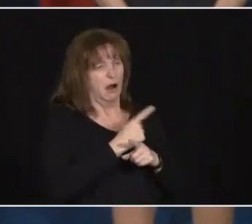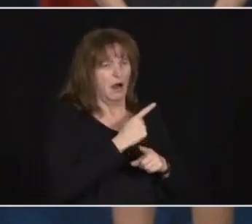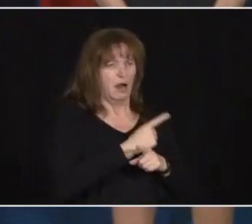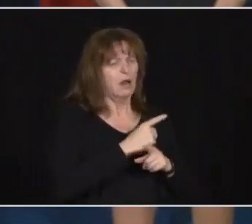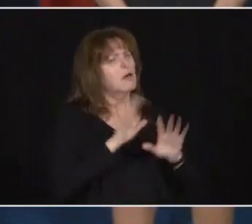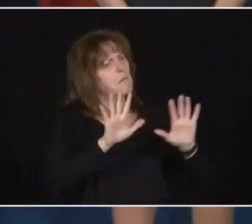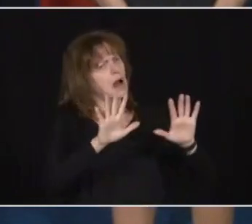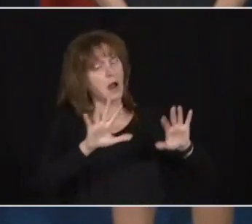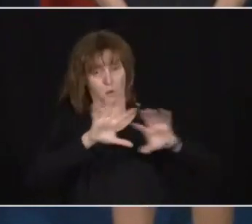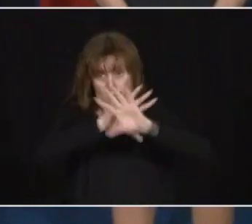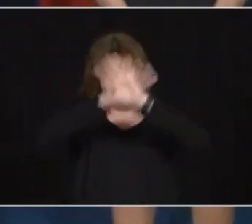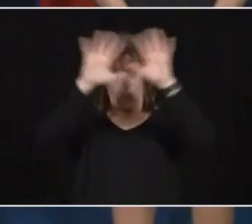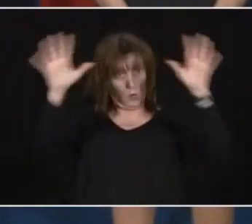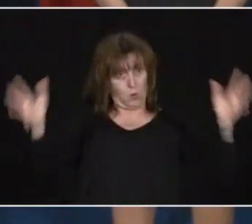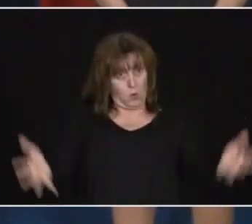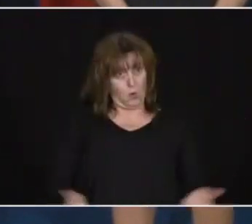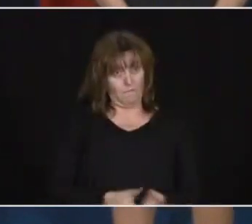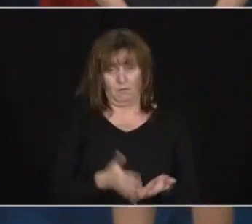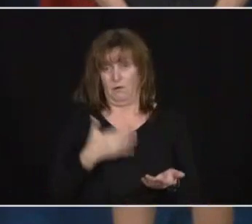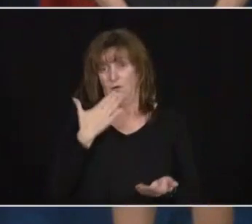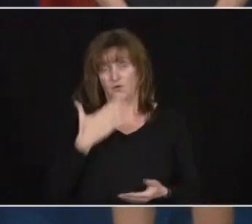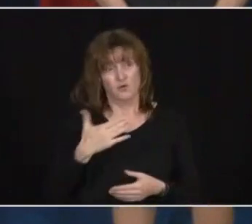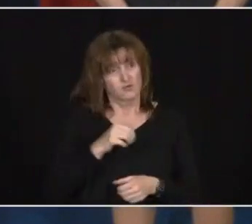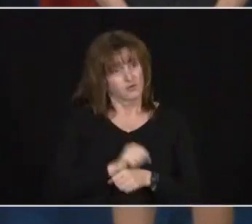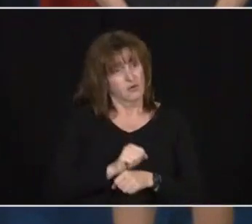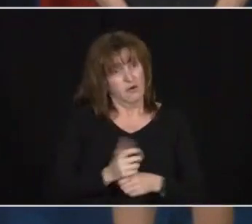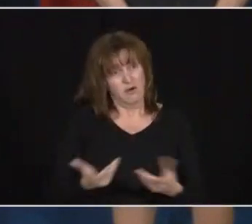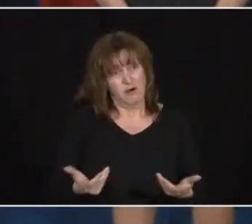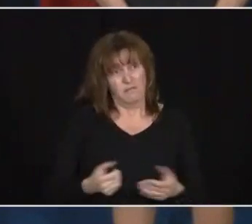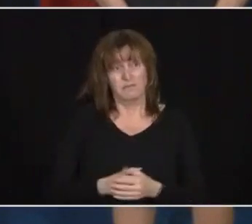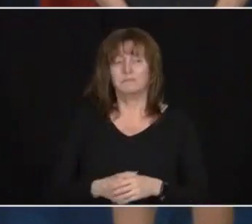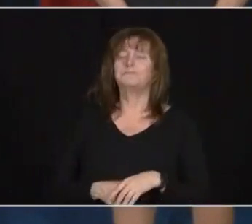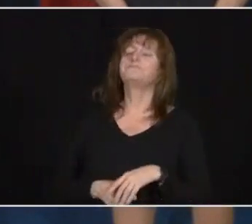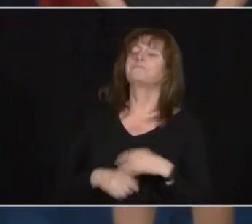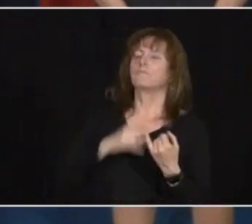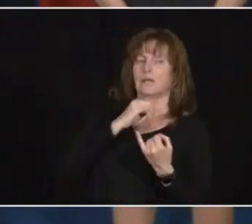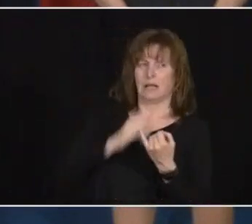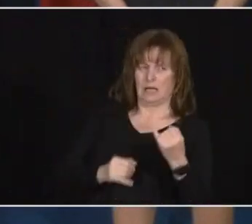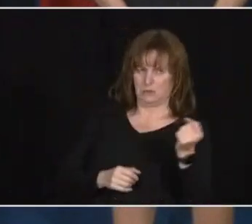job. Last question